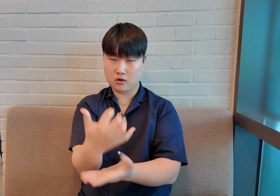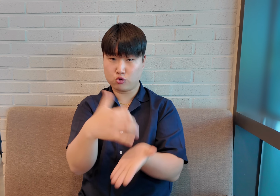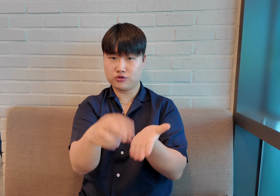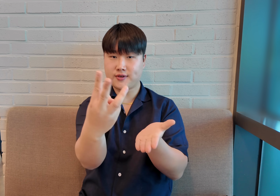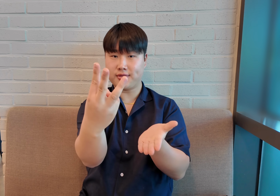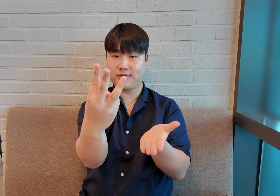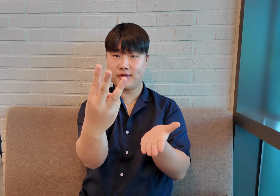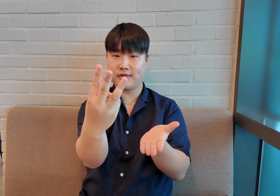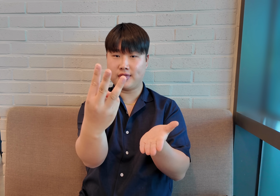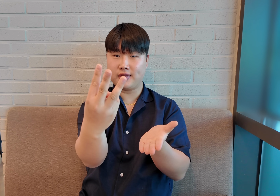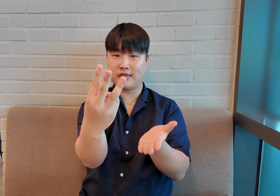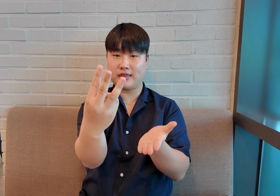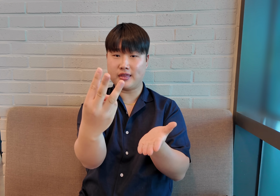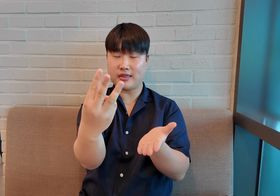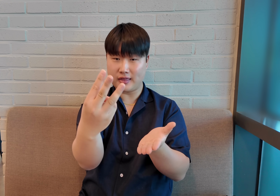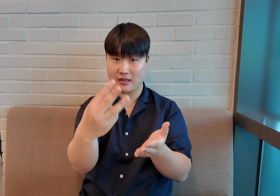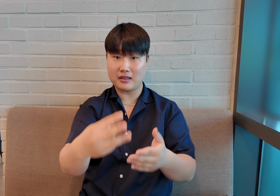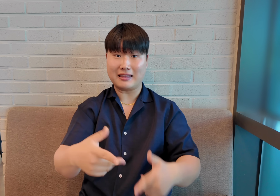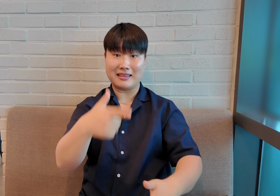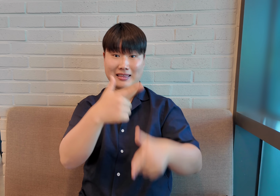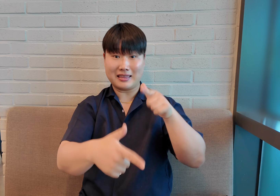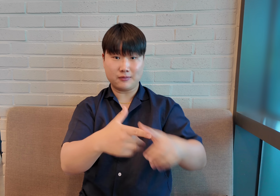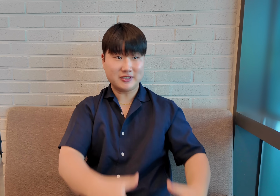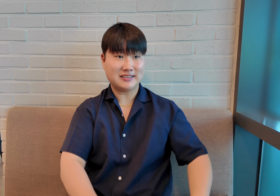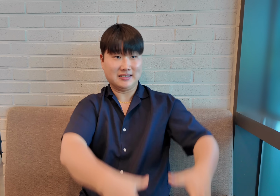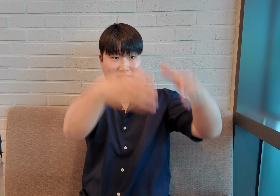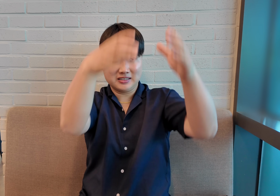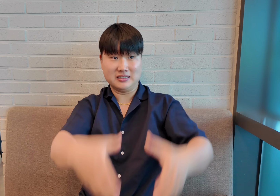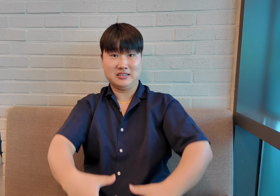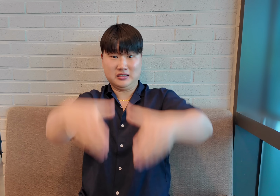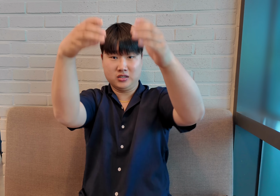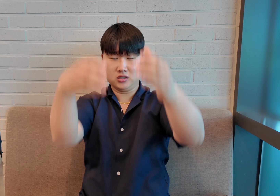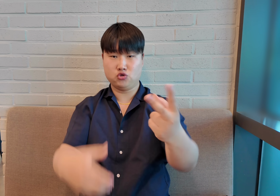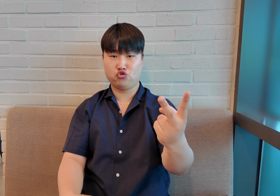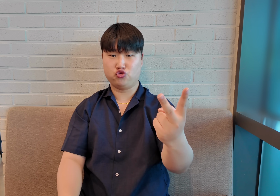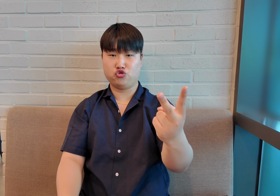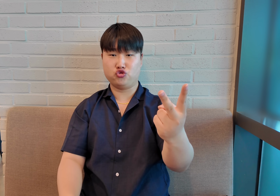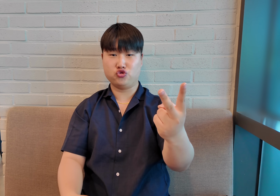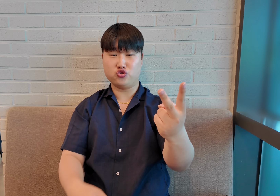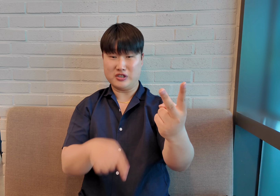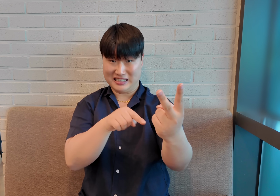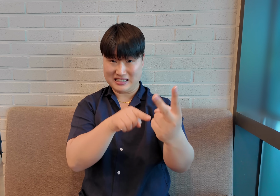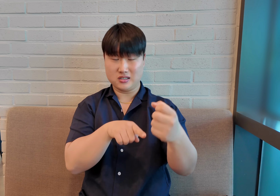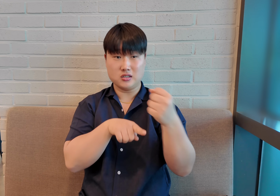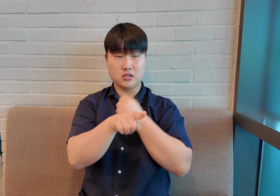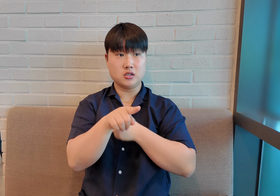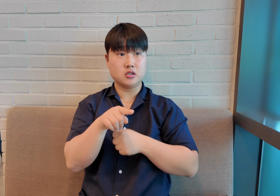say the total number. You can also express the number 2 after expressing the pillars of the tree as plural.